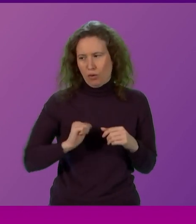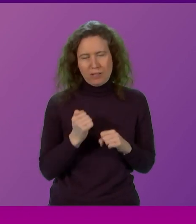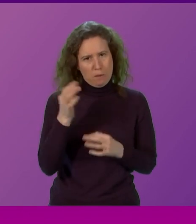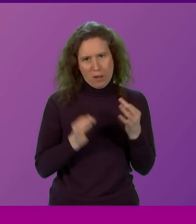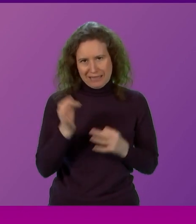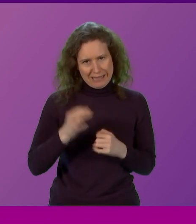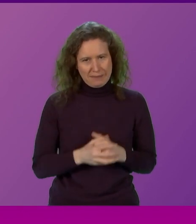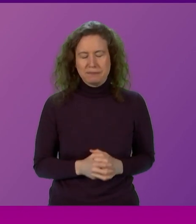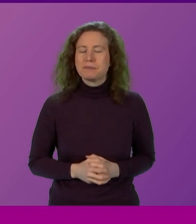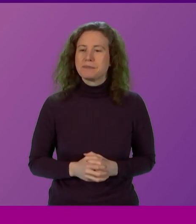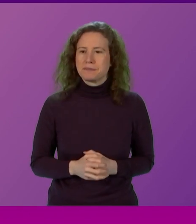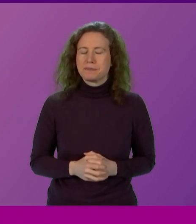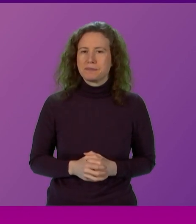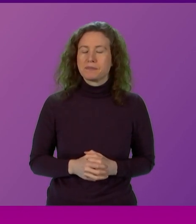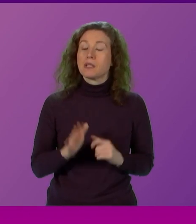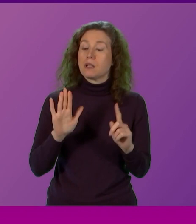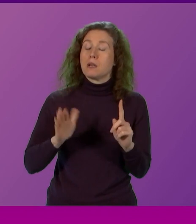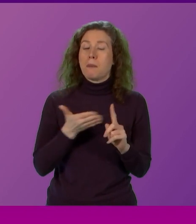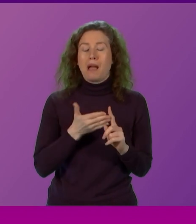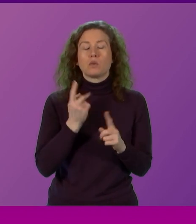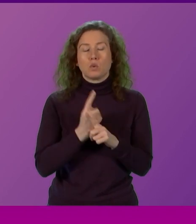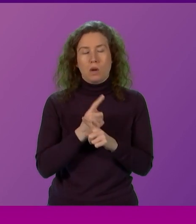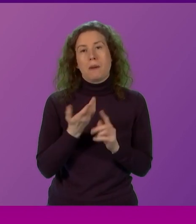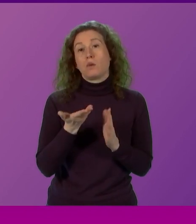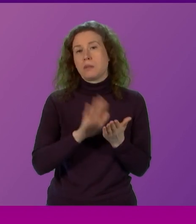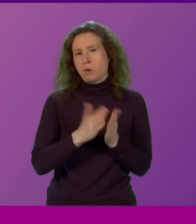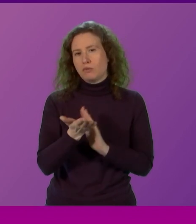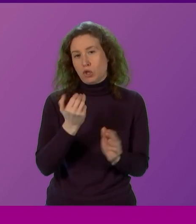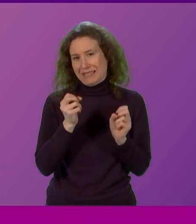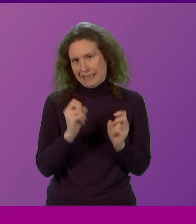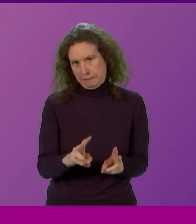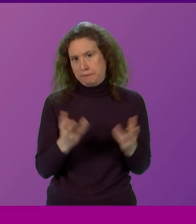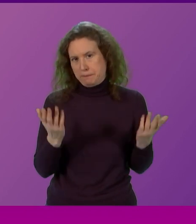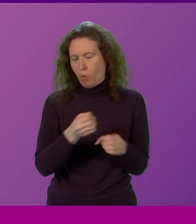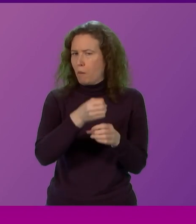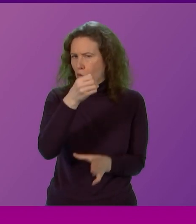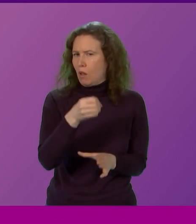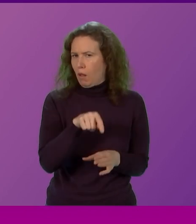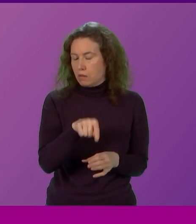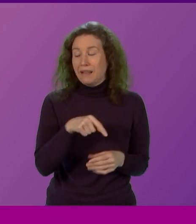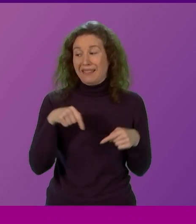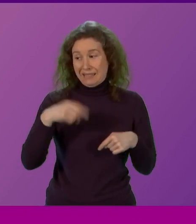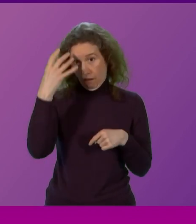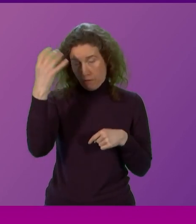To go back to the deposit return scheme, this Government—and I, for as long as I am First